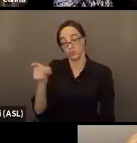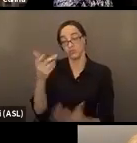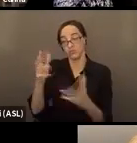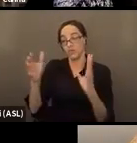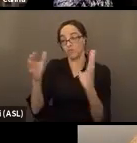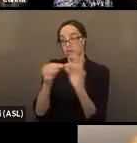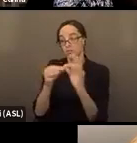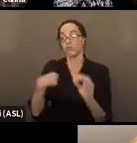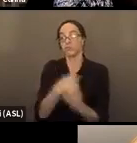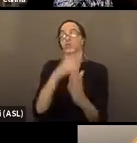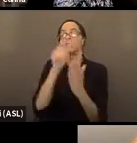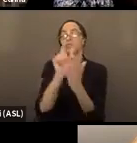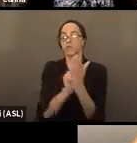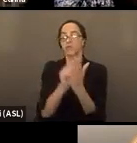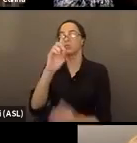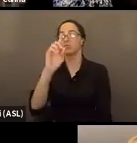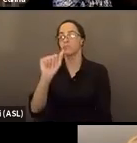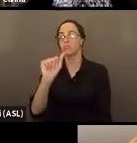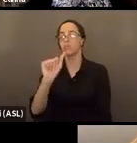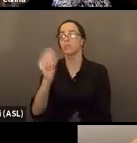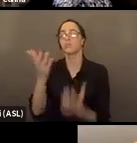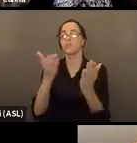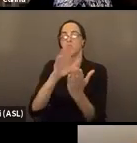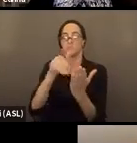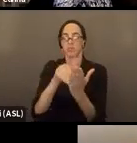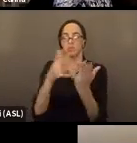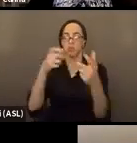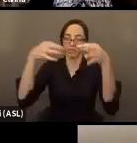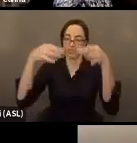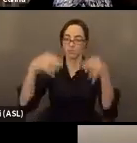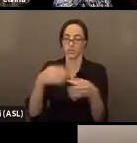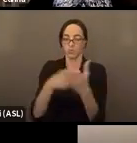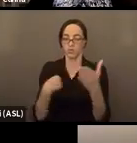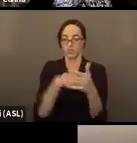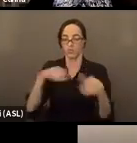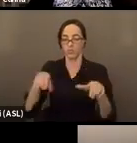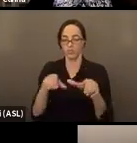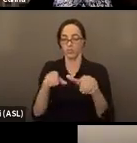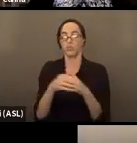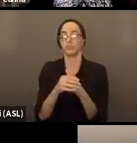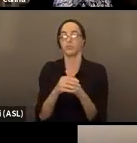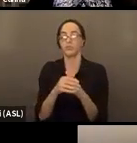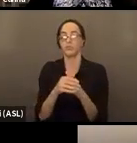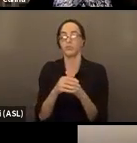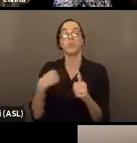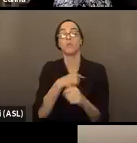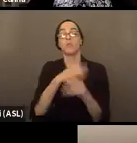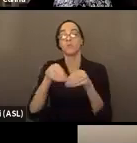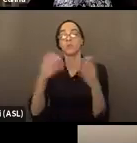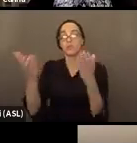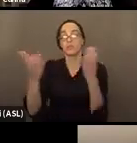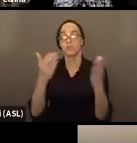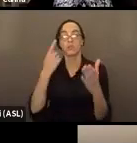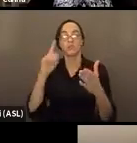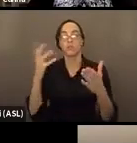bit of what we do we provide services for napa lake and mendocino counties as well